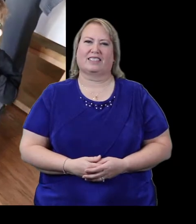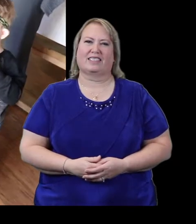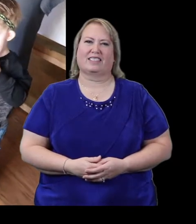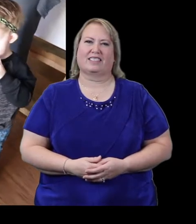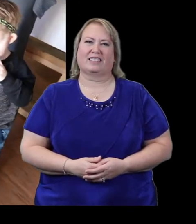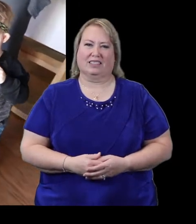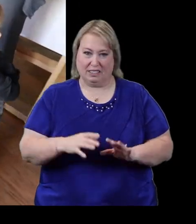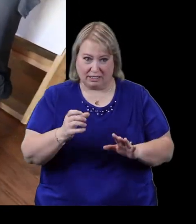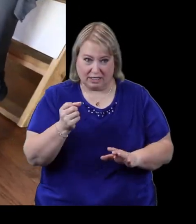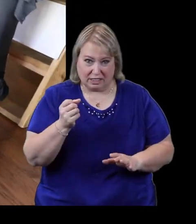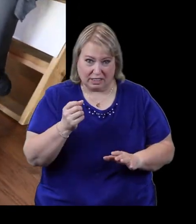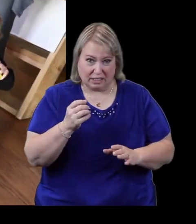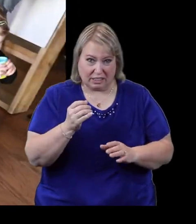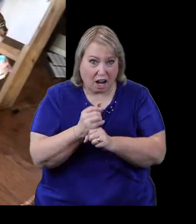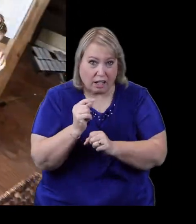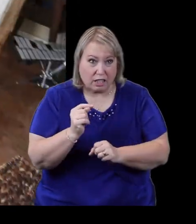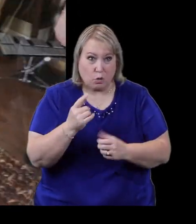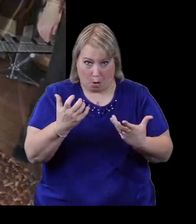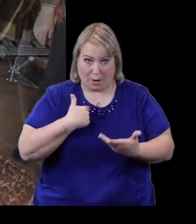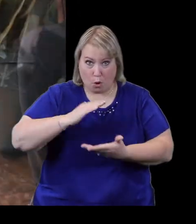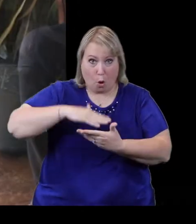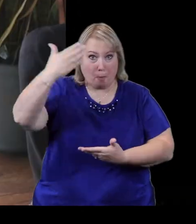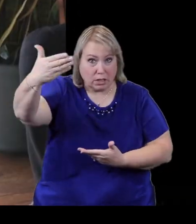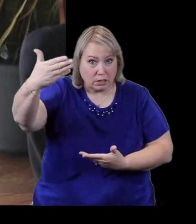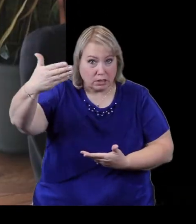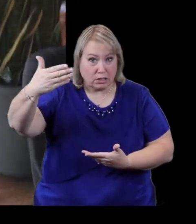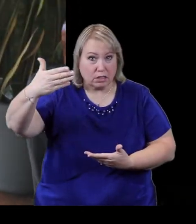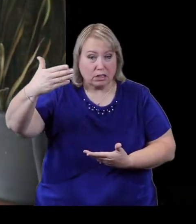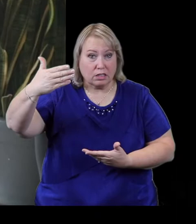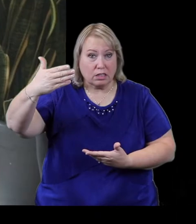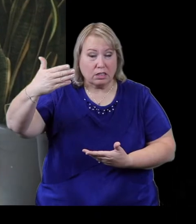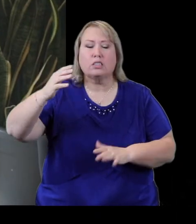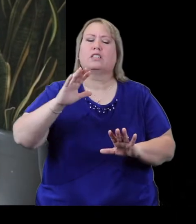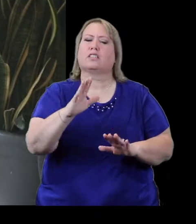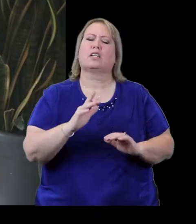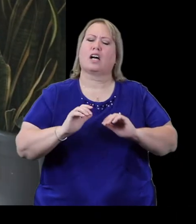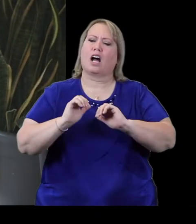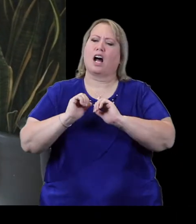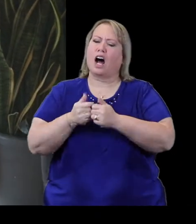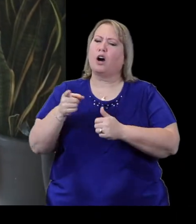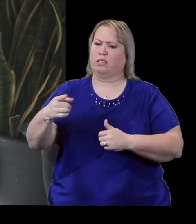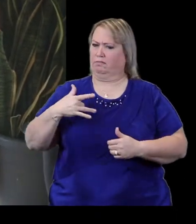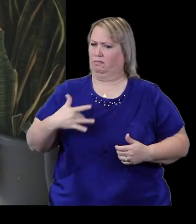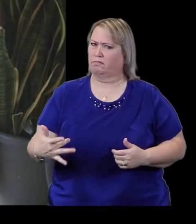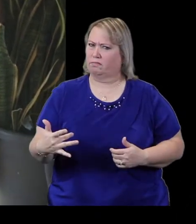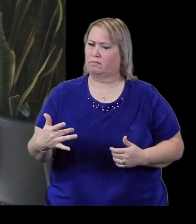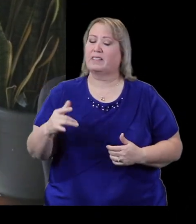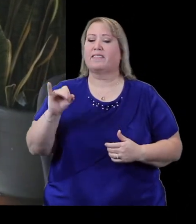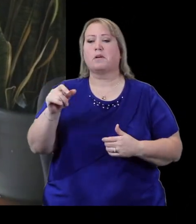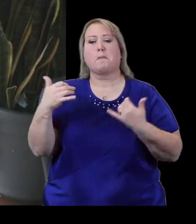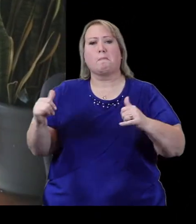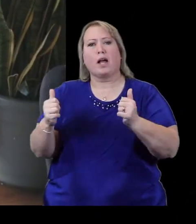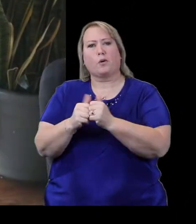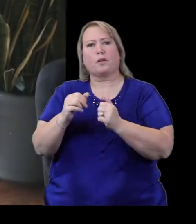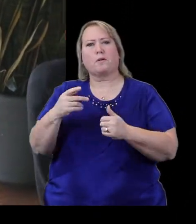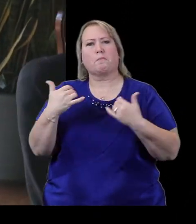You want me to open. So how does he typically -- when you play with him with the Play-Doh, what does he typically --